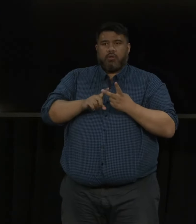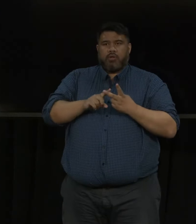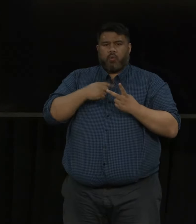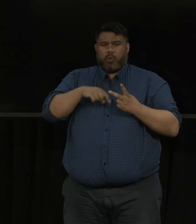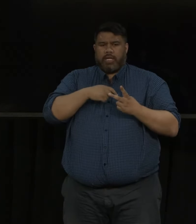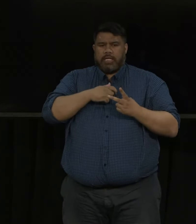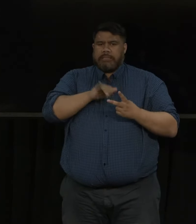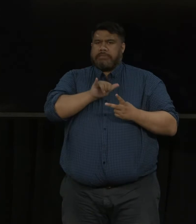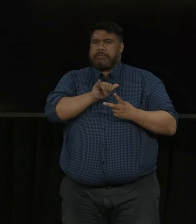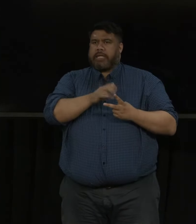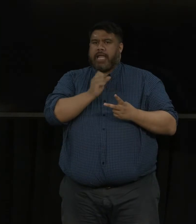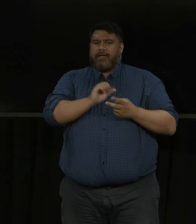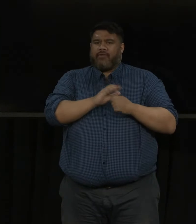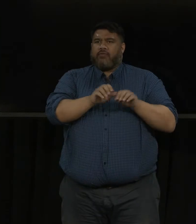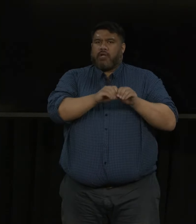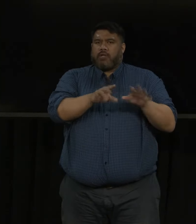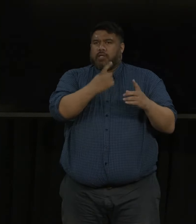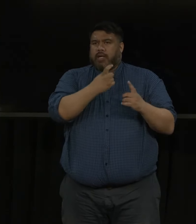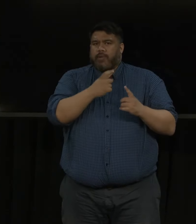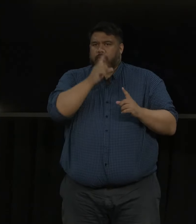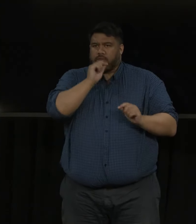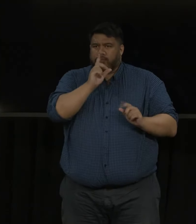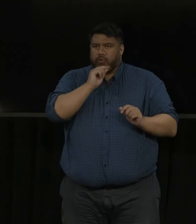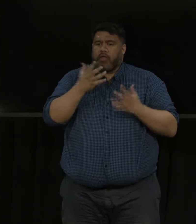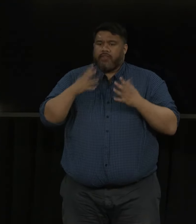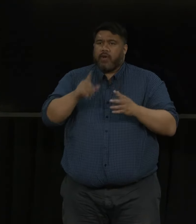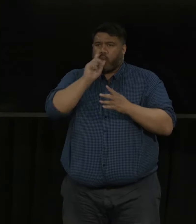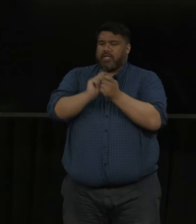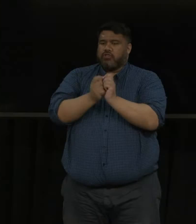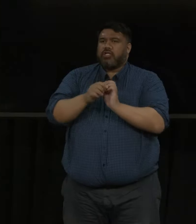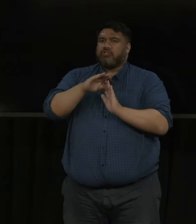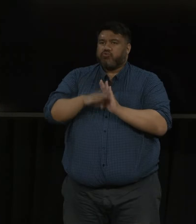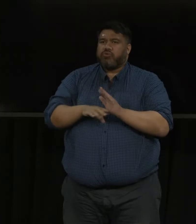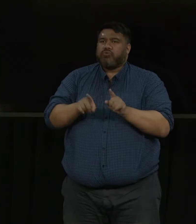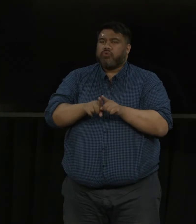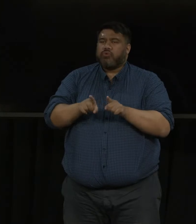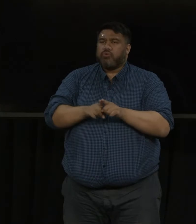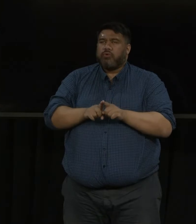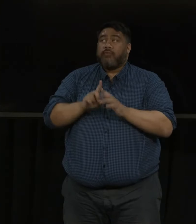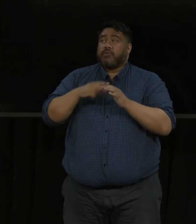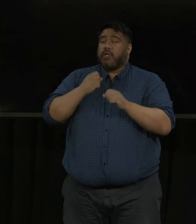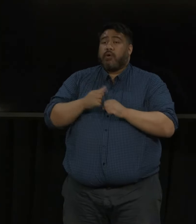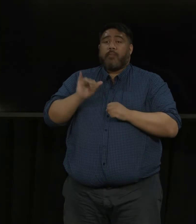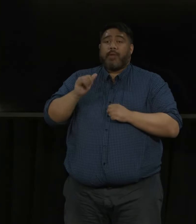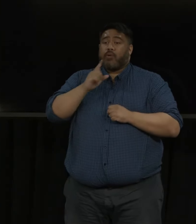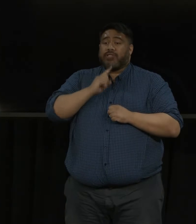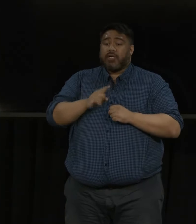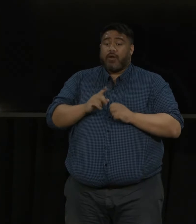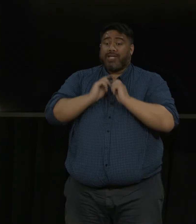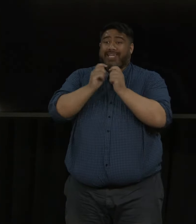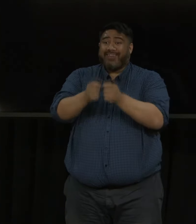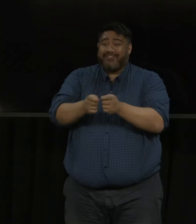rules or we are concerned about where the outbreak is heading,